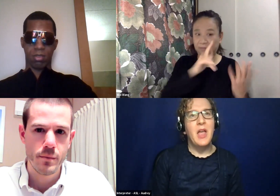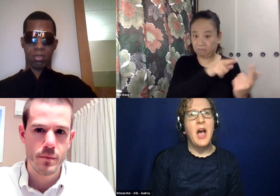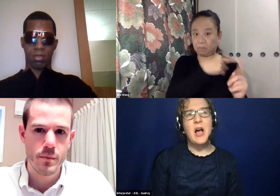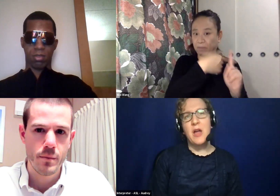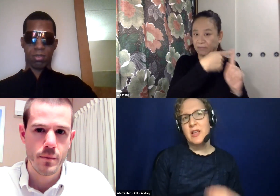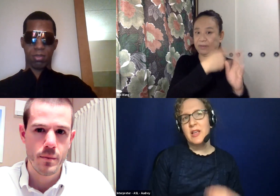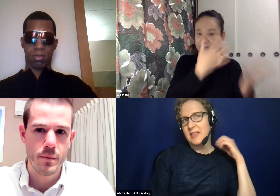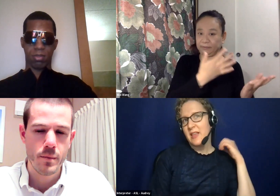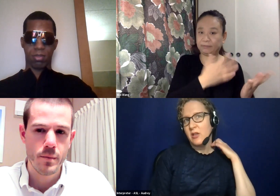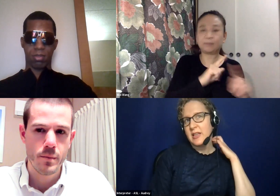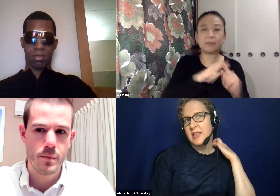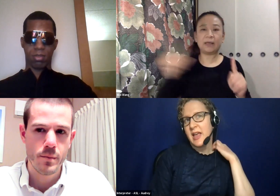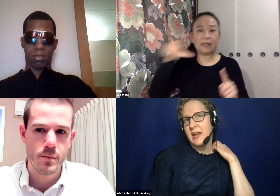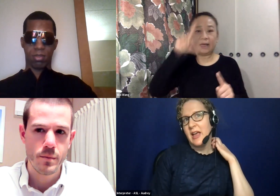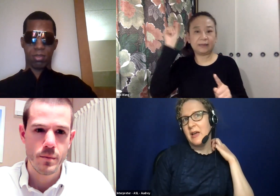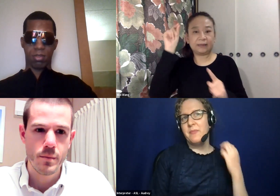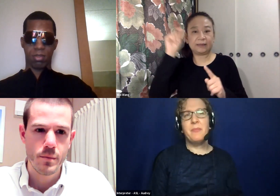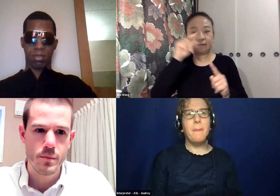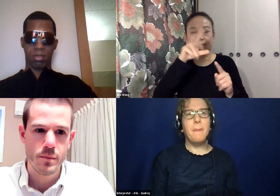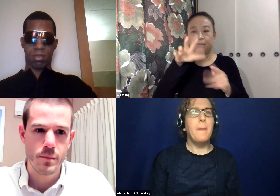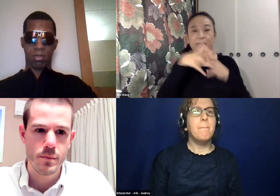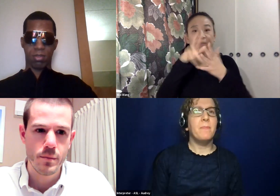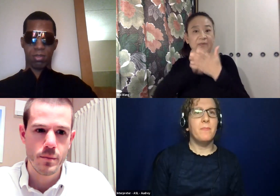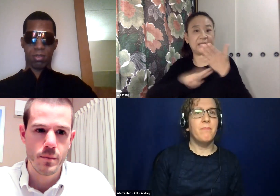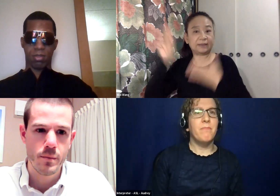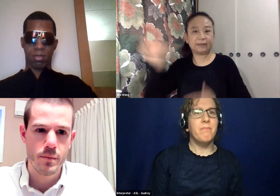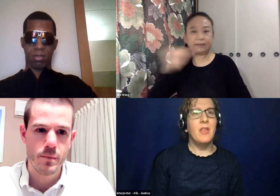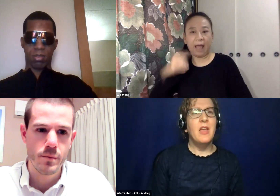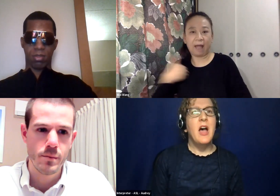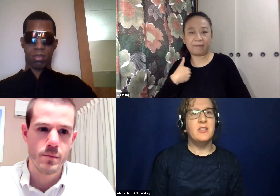I would like to get I'll get to that. >> JUSTIN HARFORD: Okay.